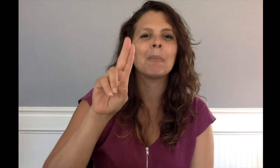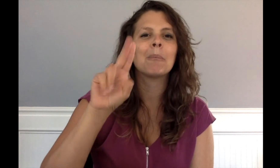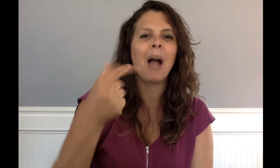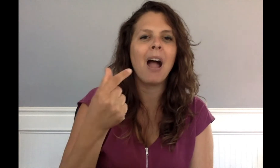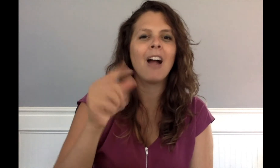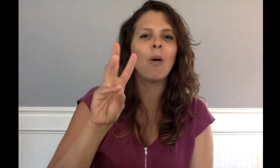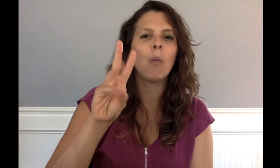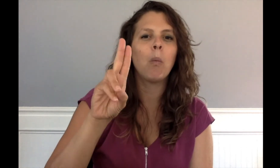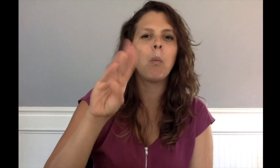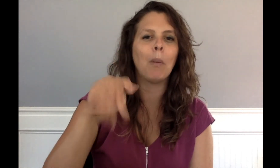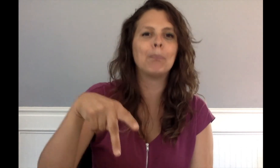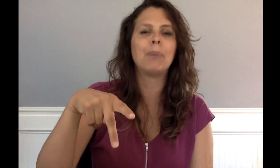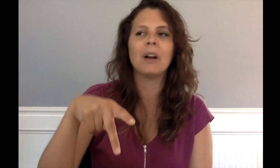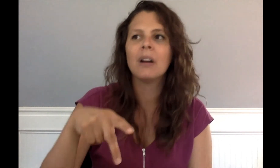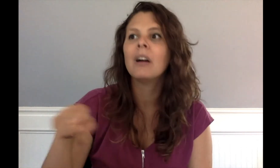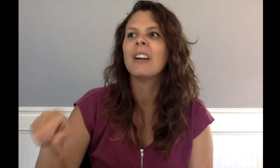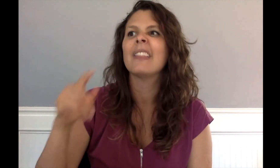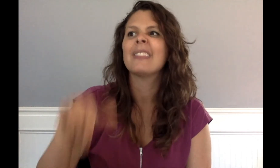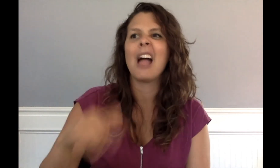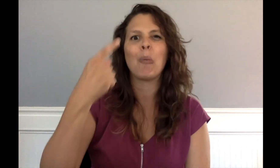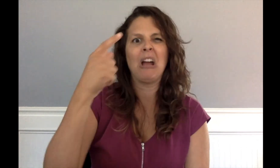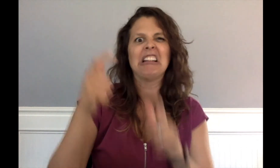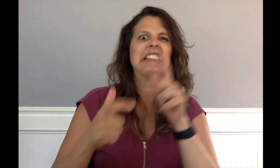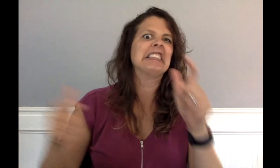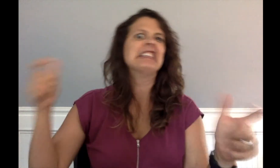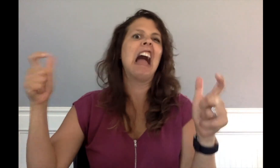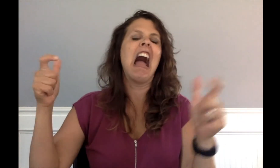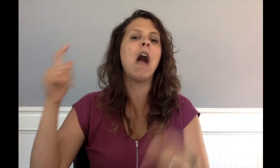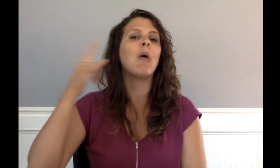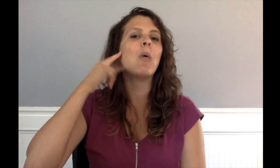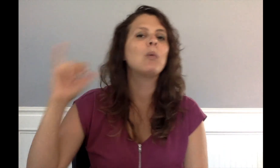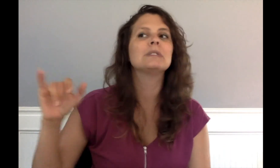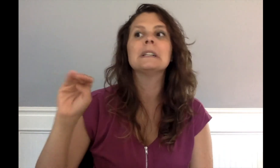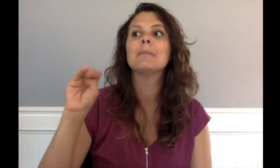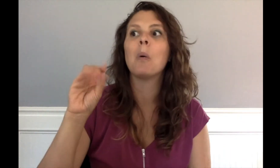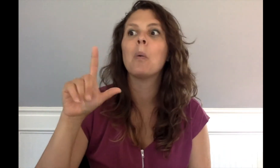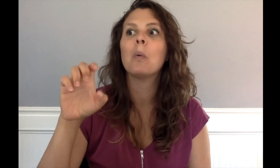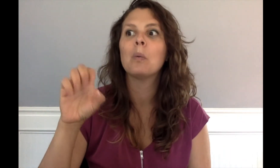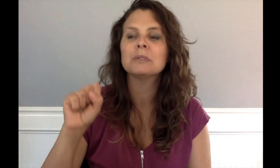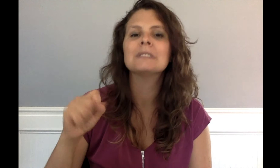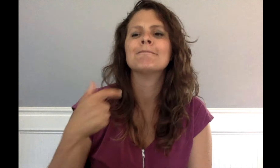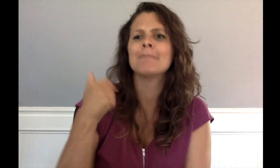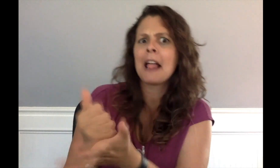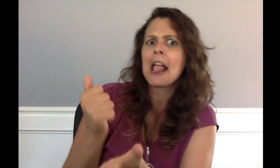Mugwump, one of the giant golden moles